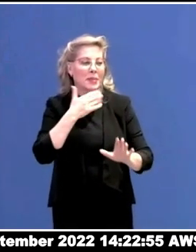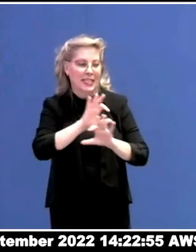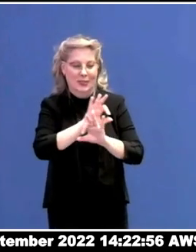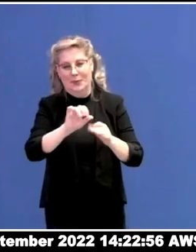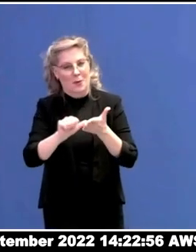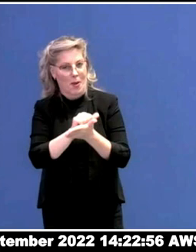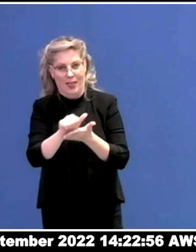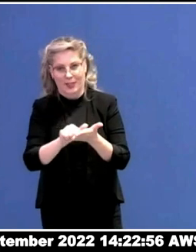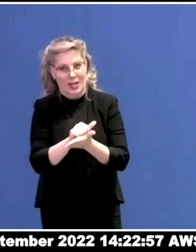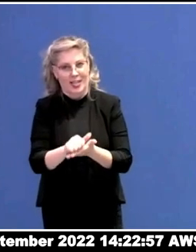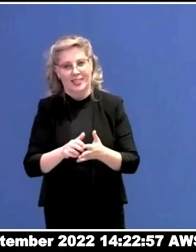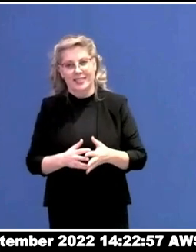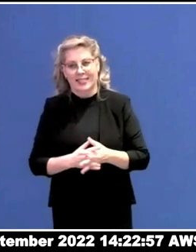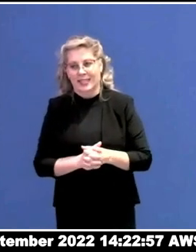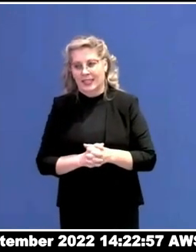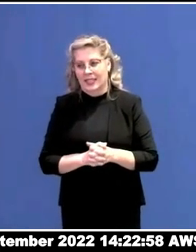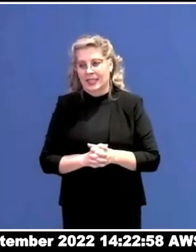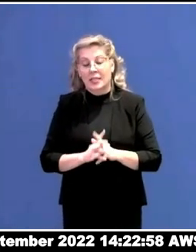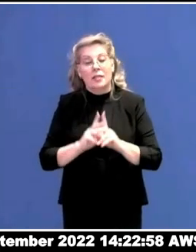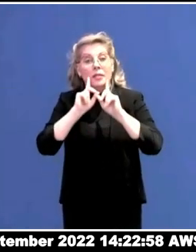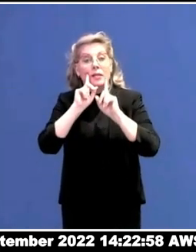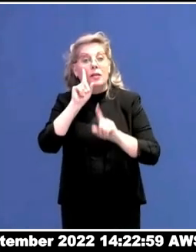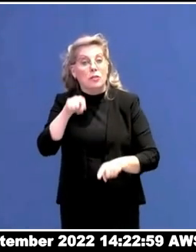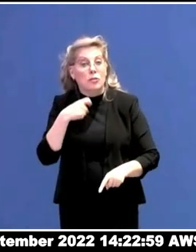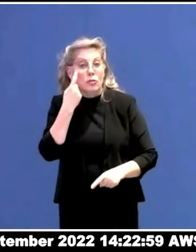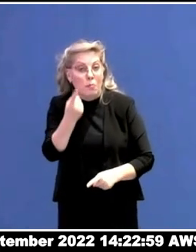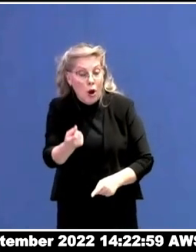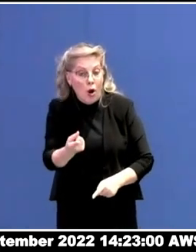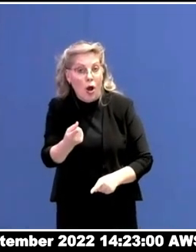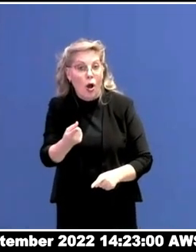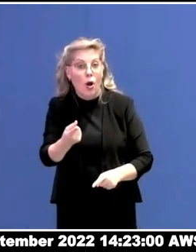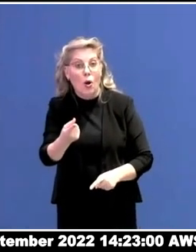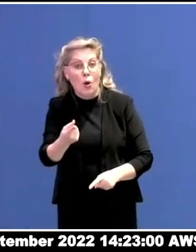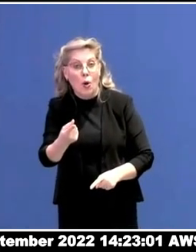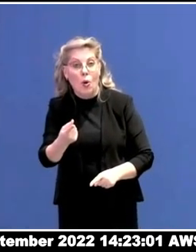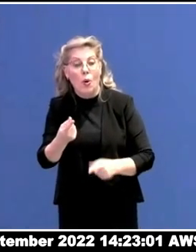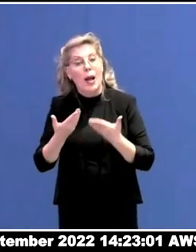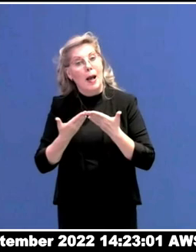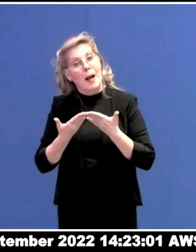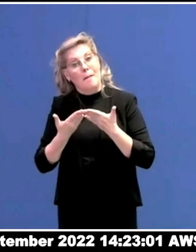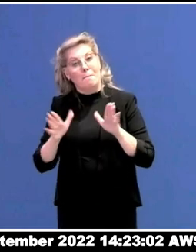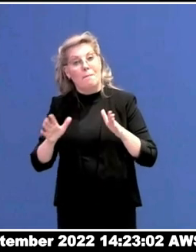Now, tomorrow is a public holiday, a day designated as mourning for the late Queen